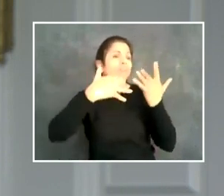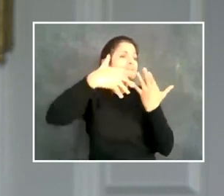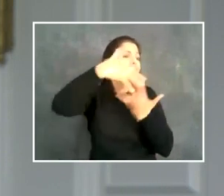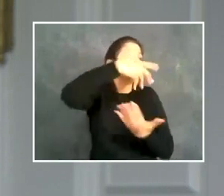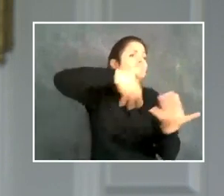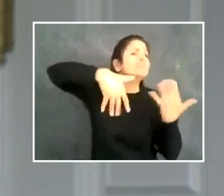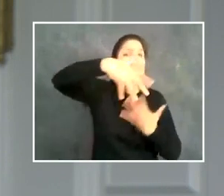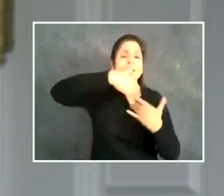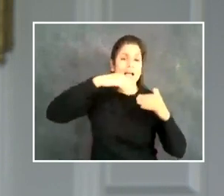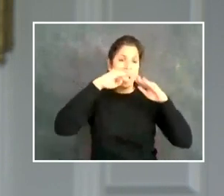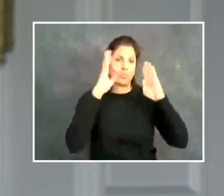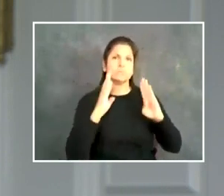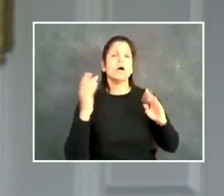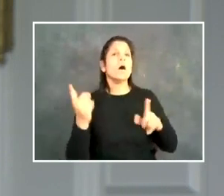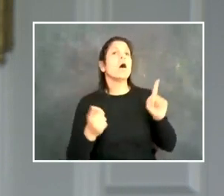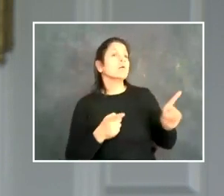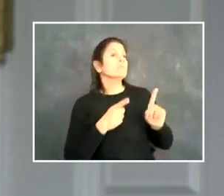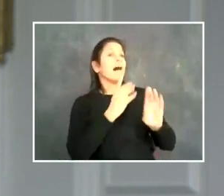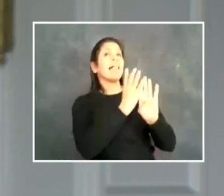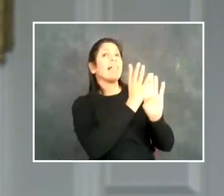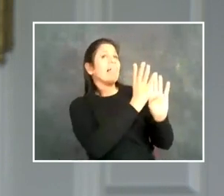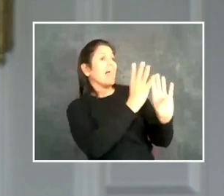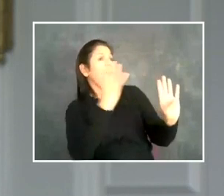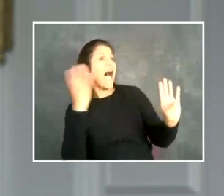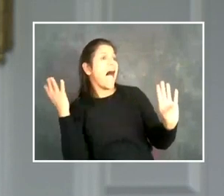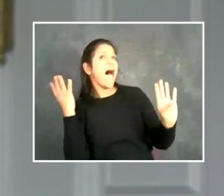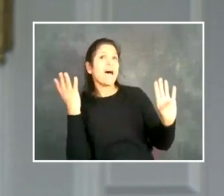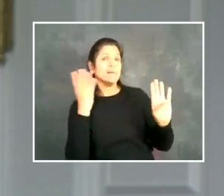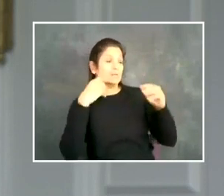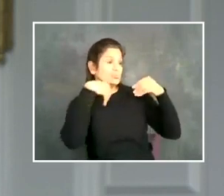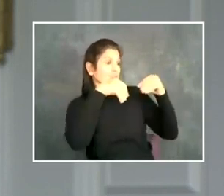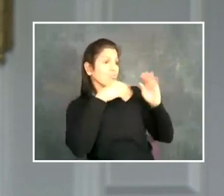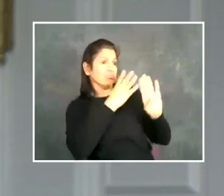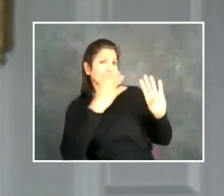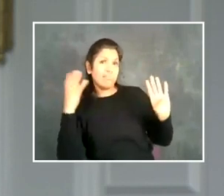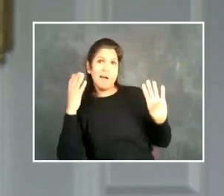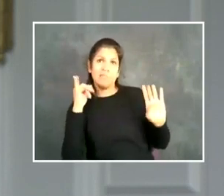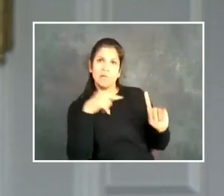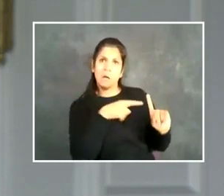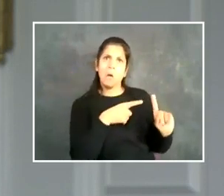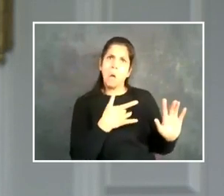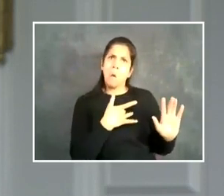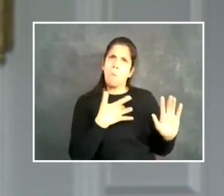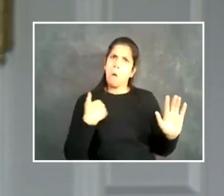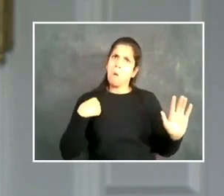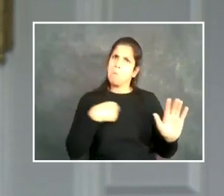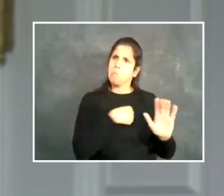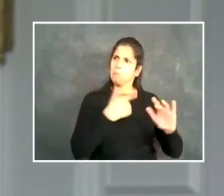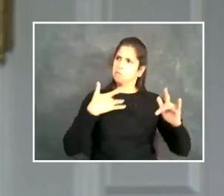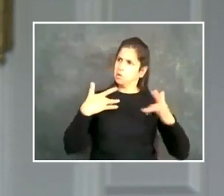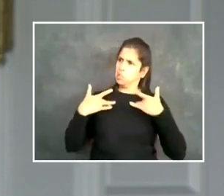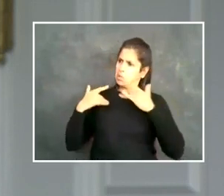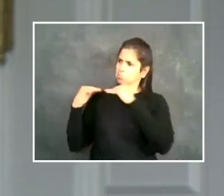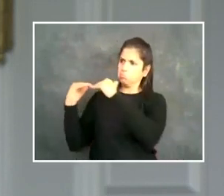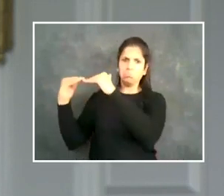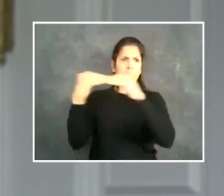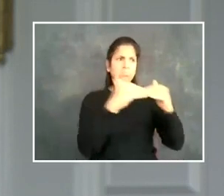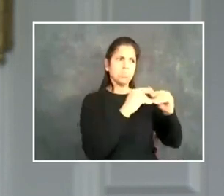IS OUTSIDE THE HOUSING